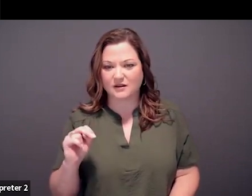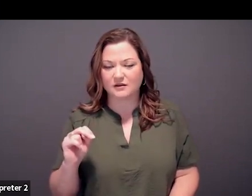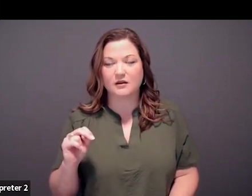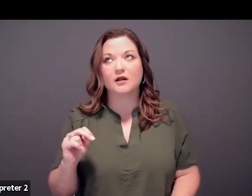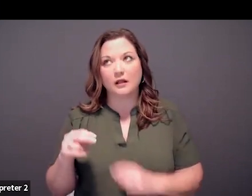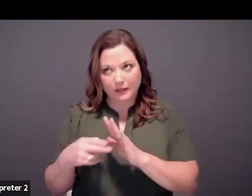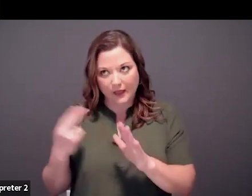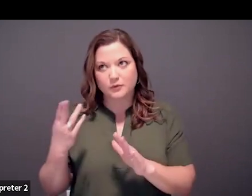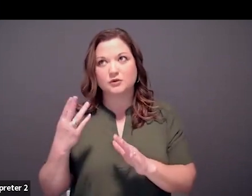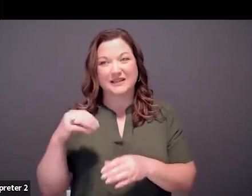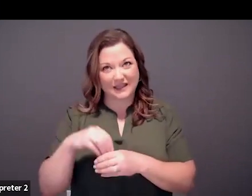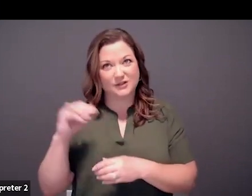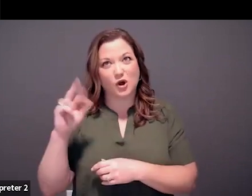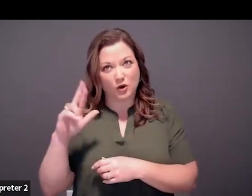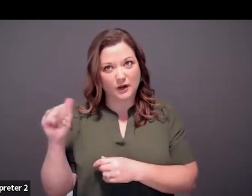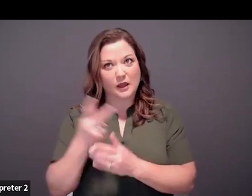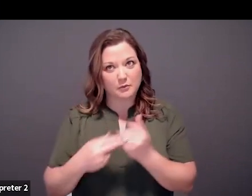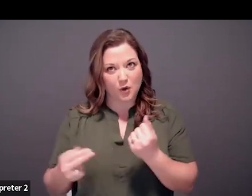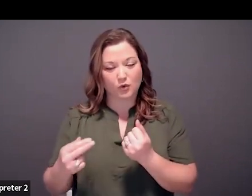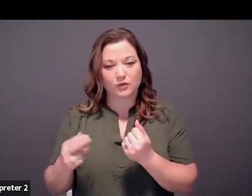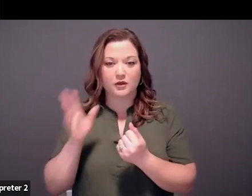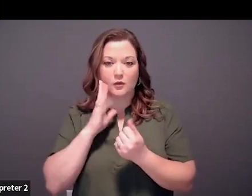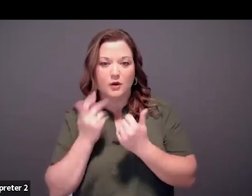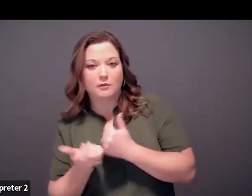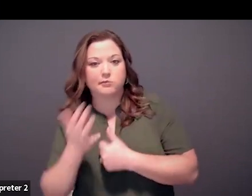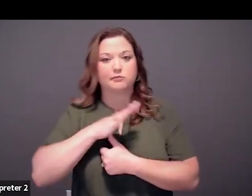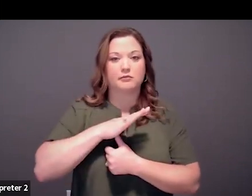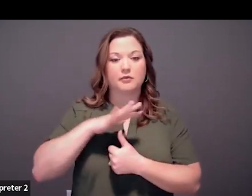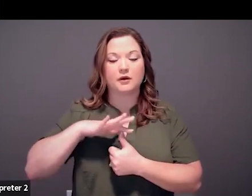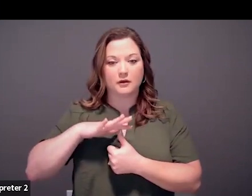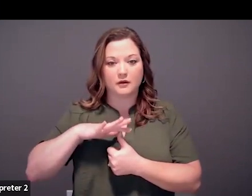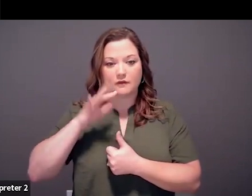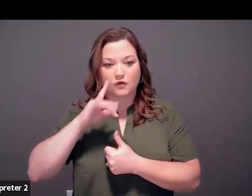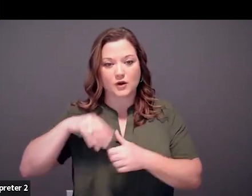I think those take priority in how the accessible name is calculated.